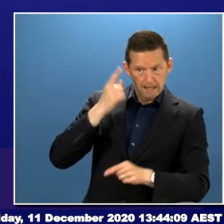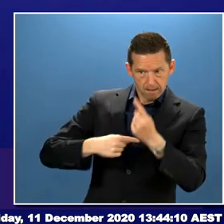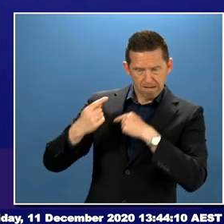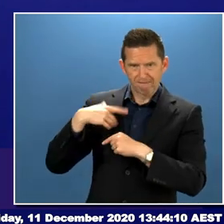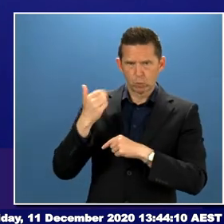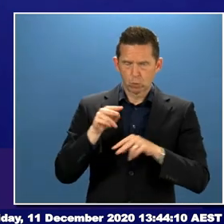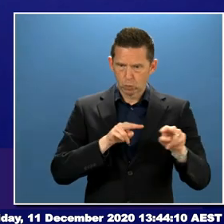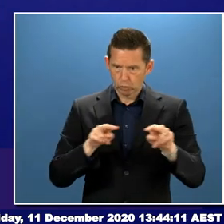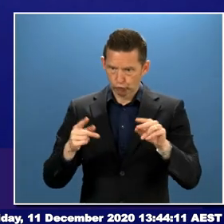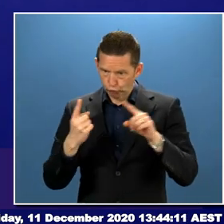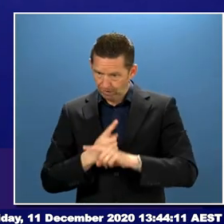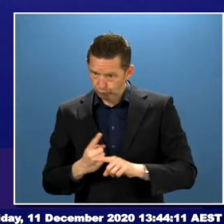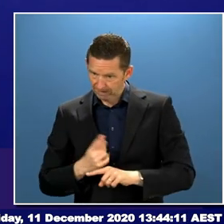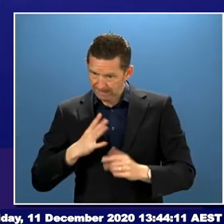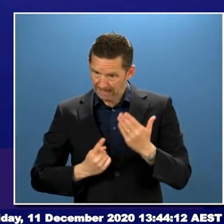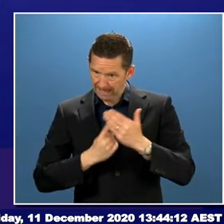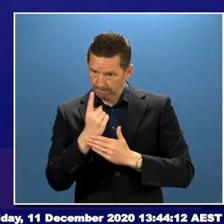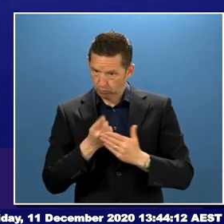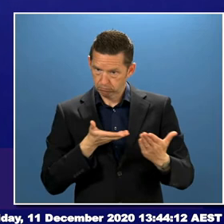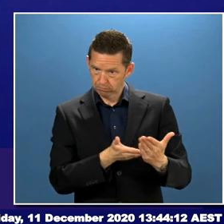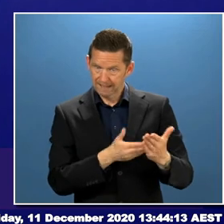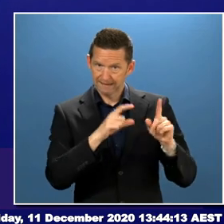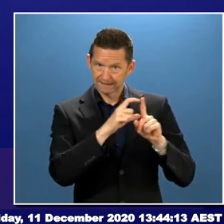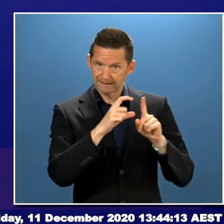required to the Disability Discrimination Act or other Commonwealth